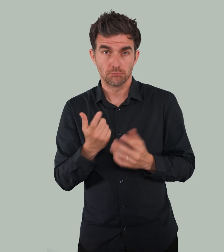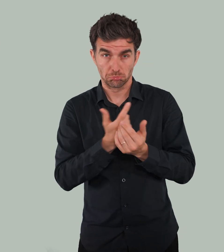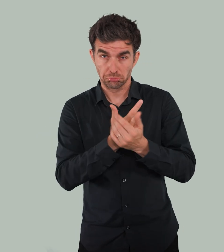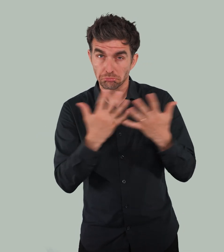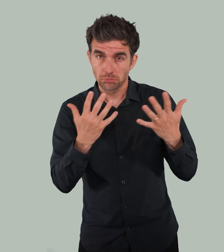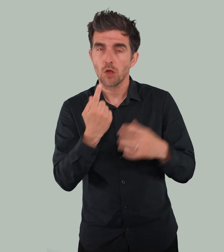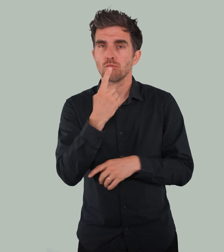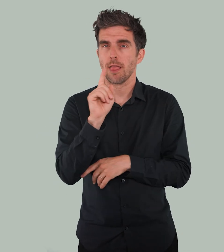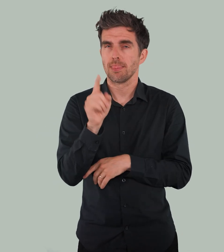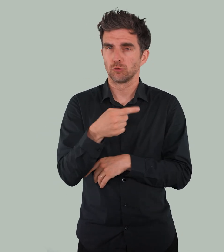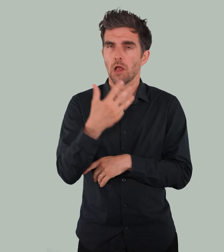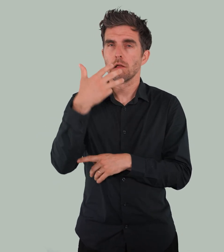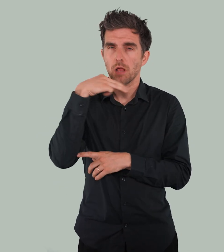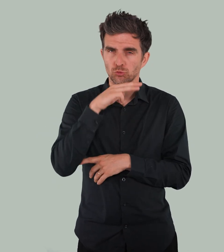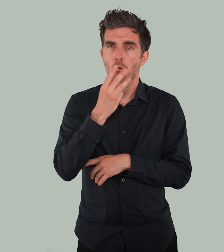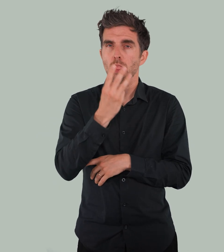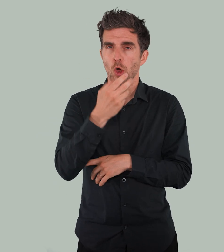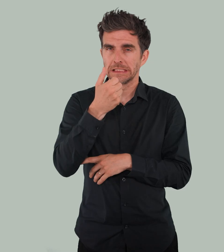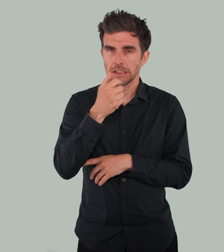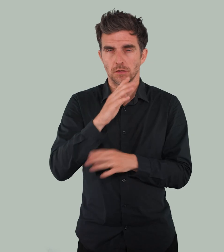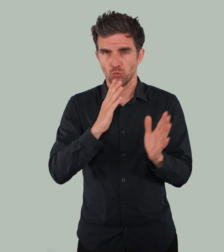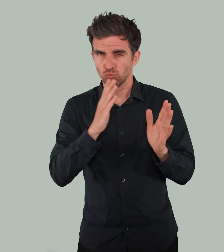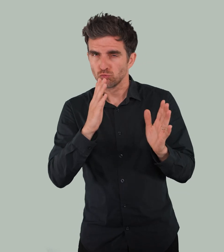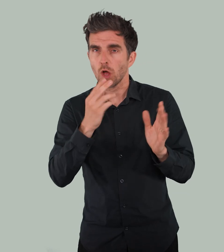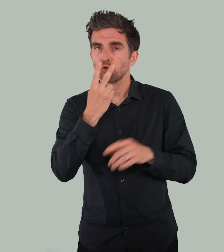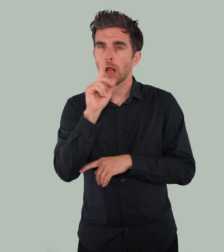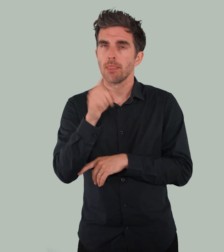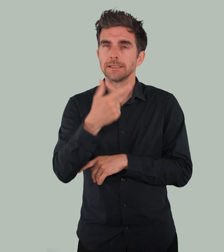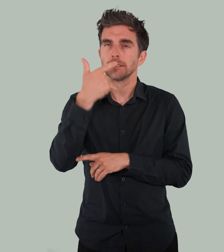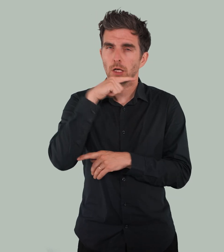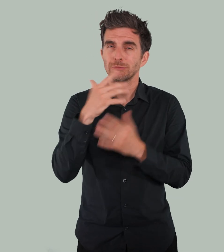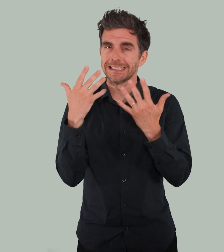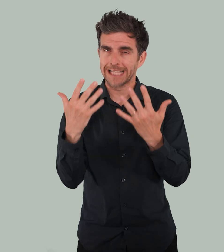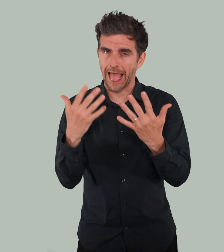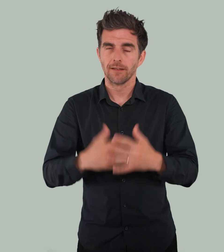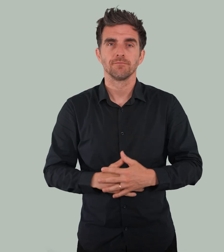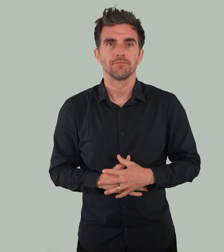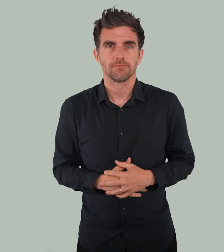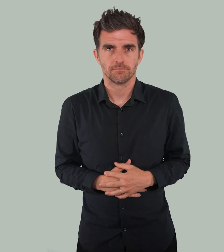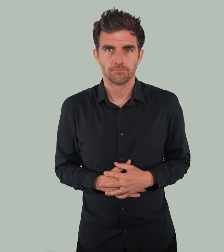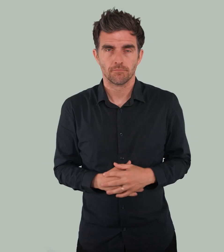Number of responses - 1,936 – 2,710